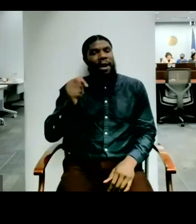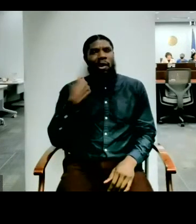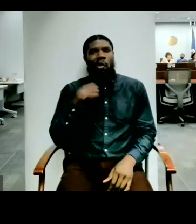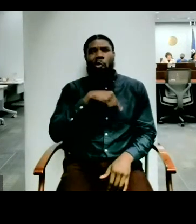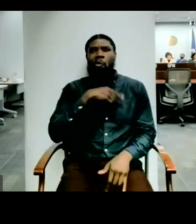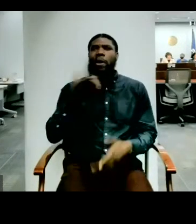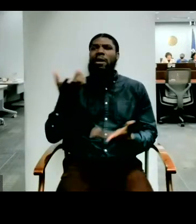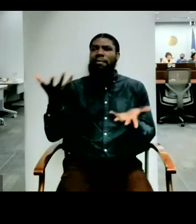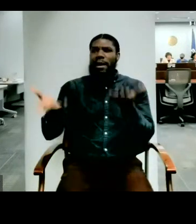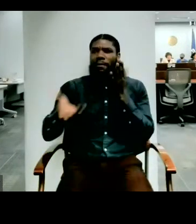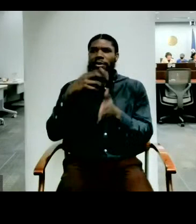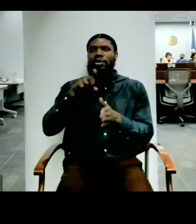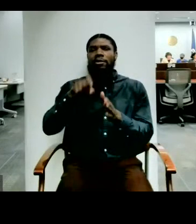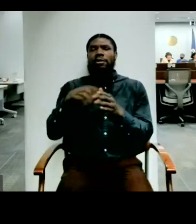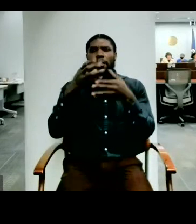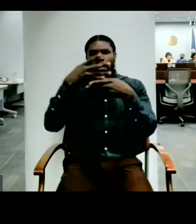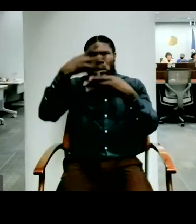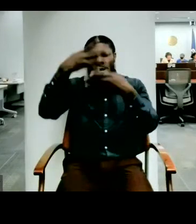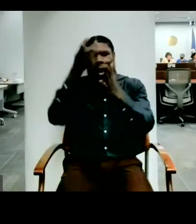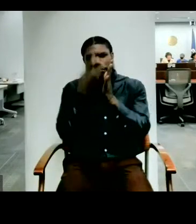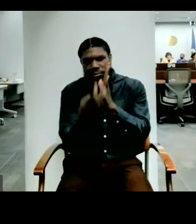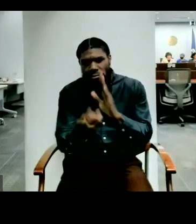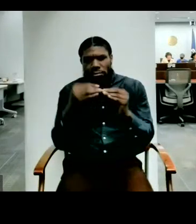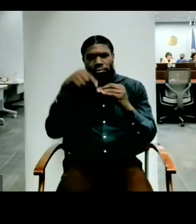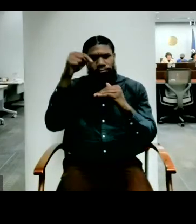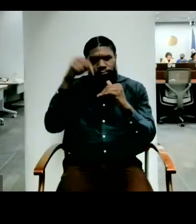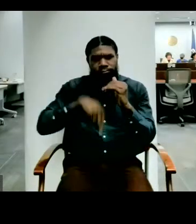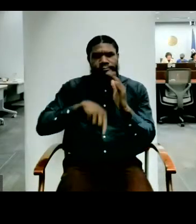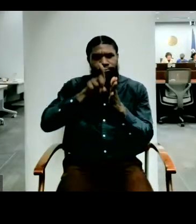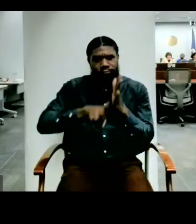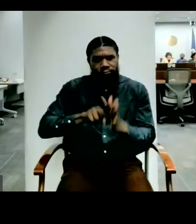to determine whether or not that should be in the Strategic Plan, at least the public knows.